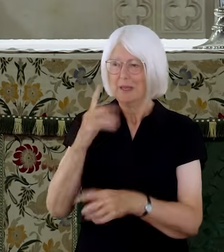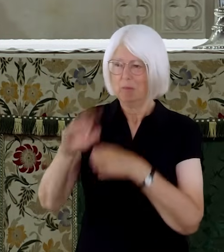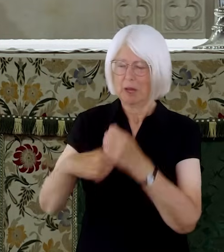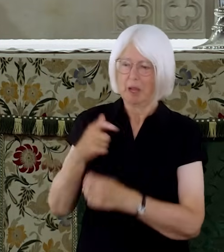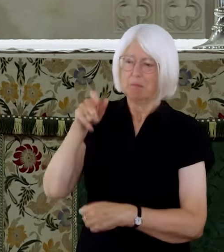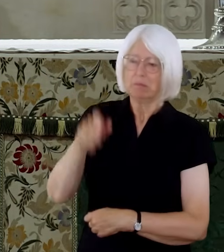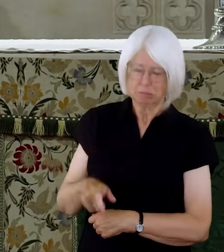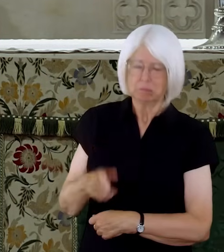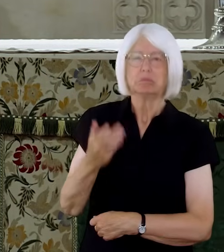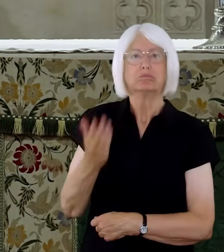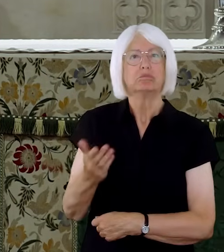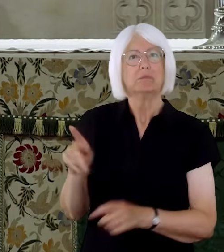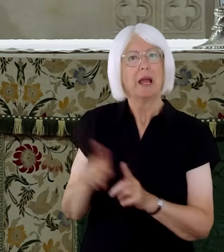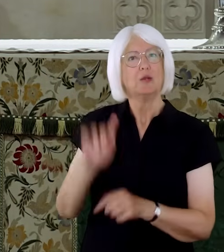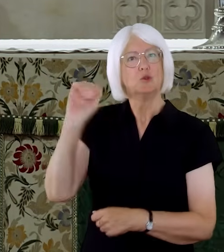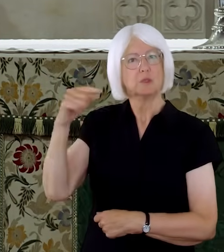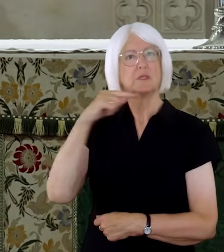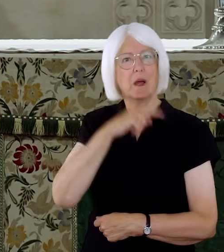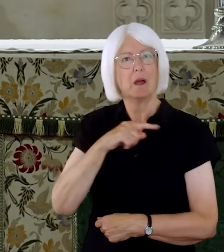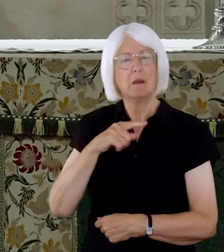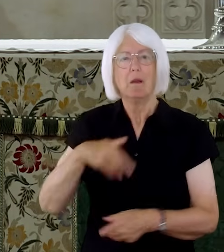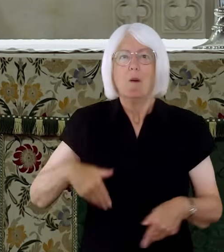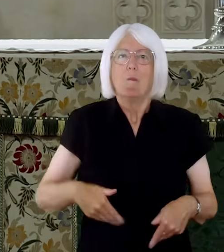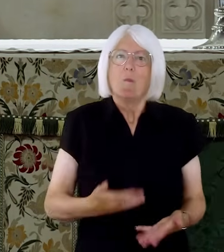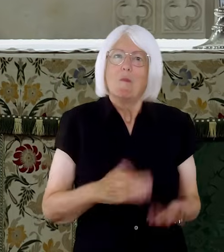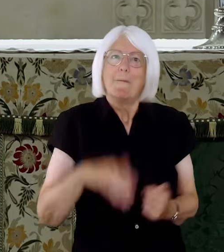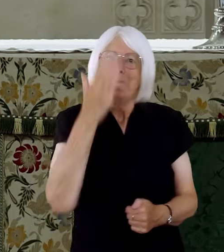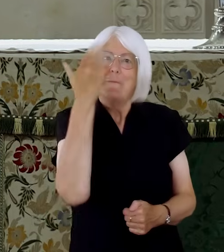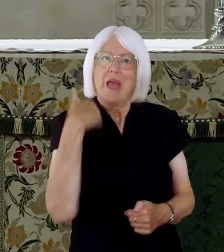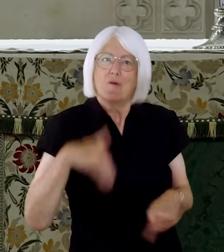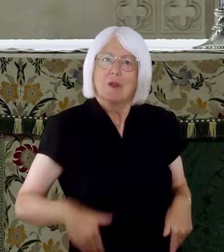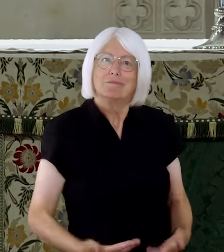He took flesh as your Son born of the blessed virgin.